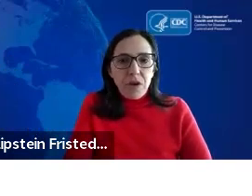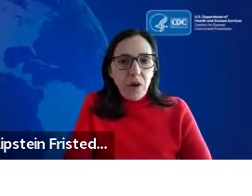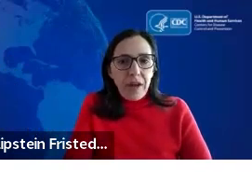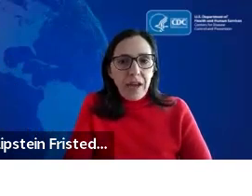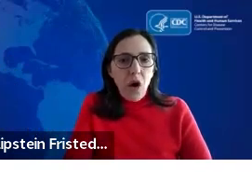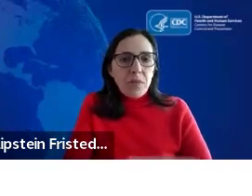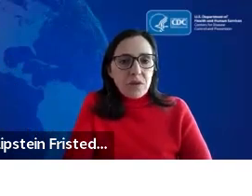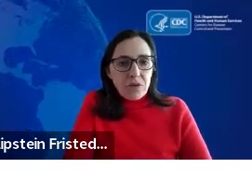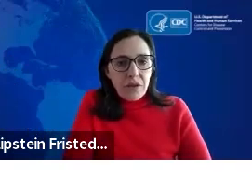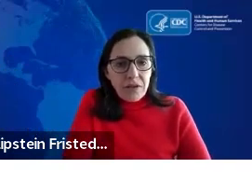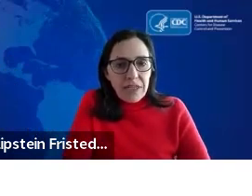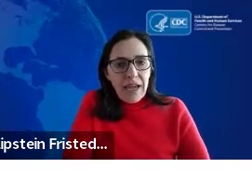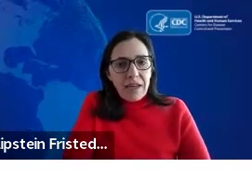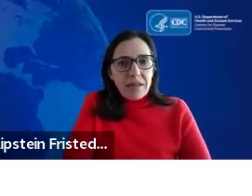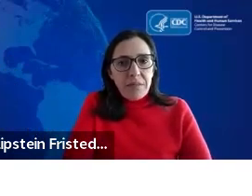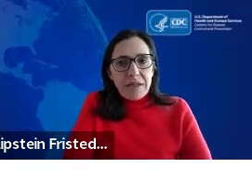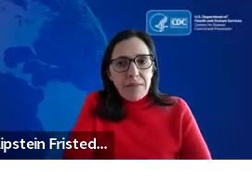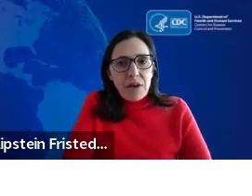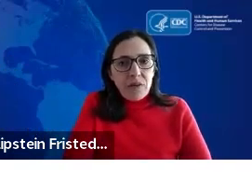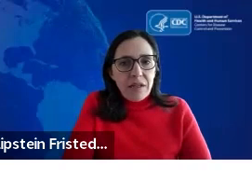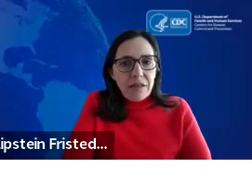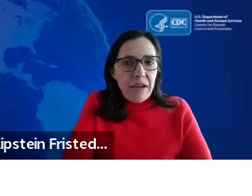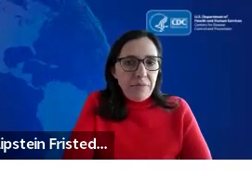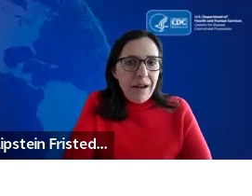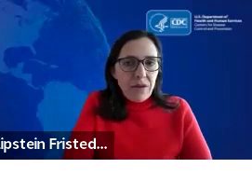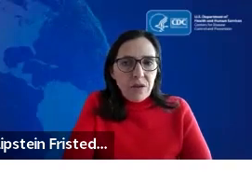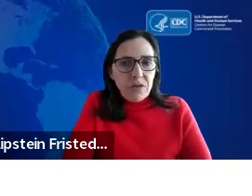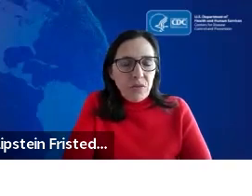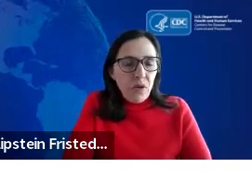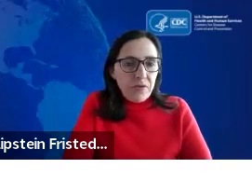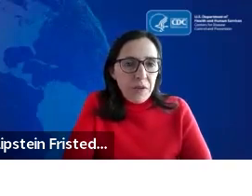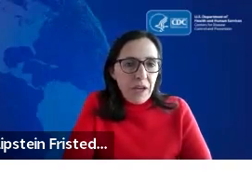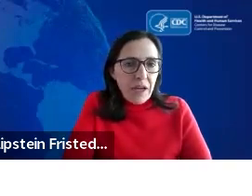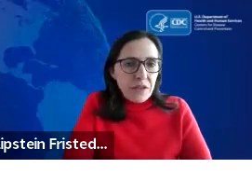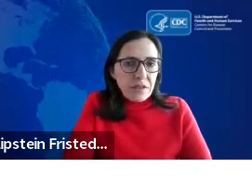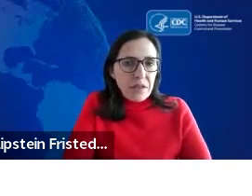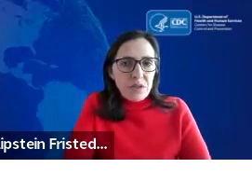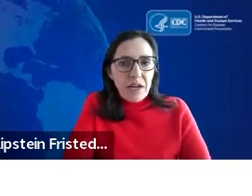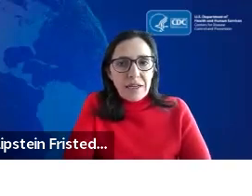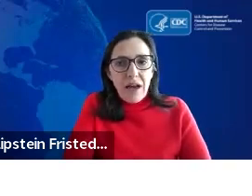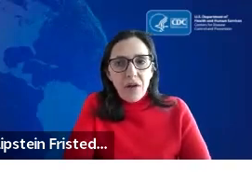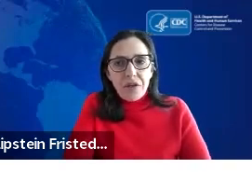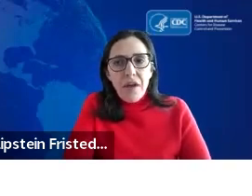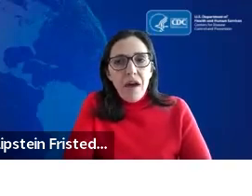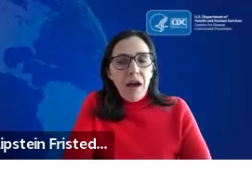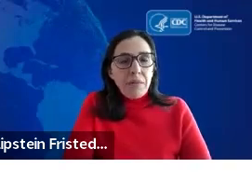You know, it almost goes without saying that the pandemic really laid bare the role of communications in protecting health.